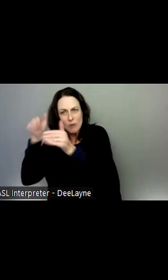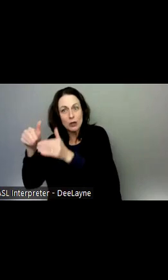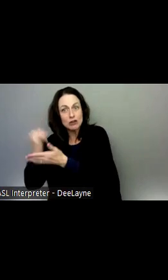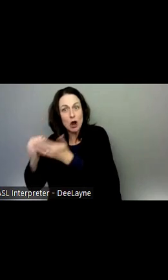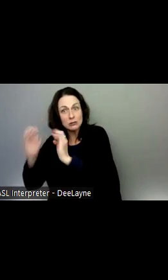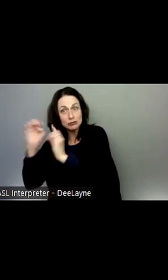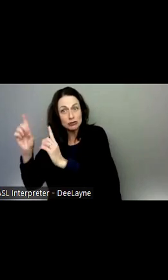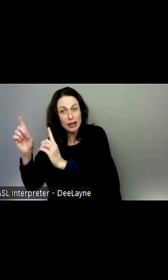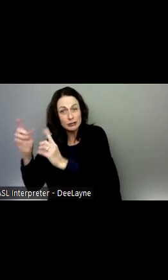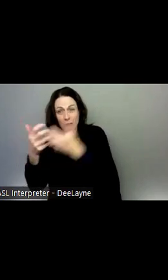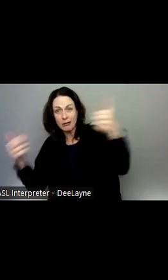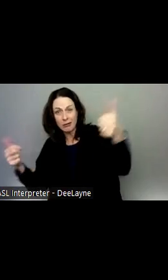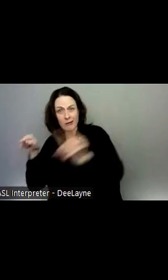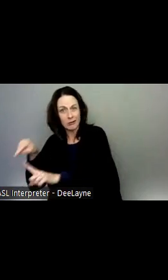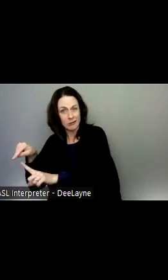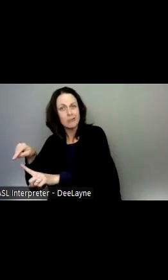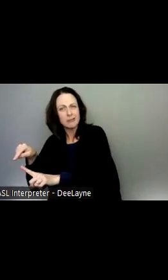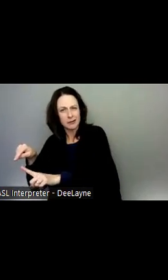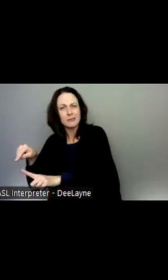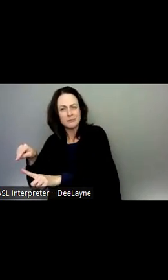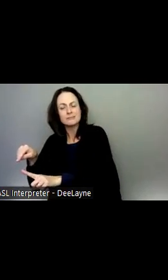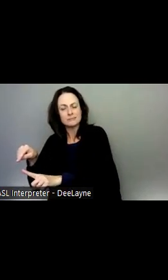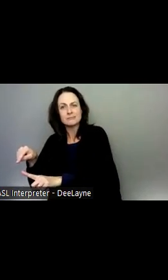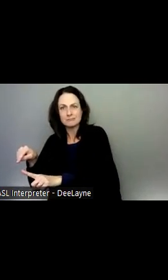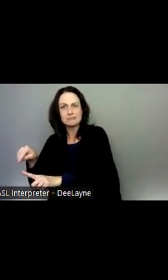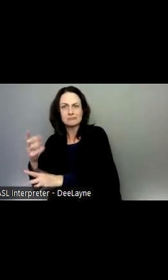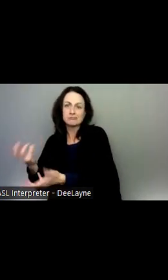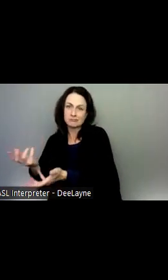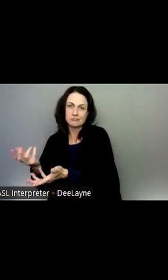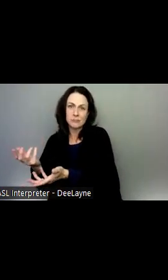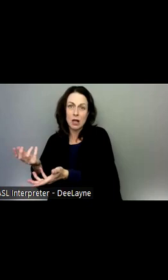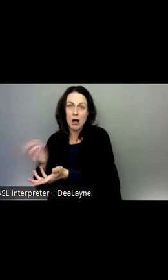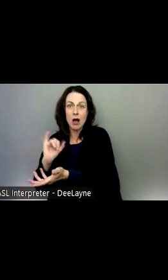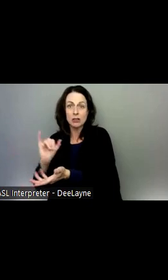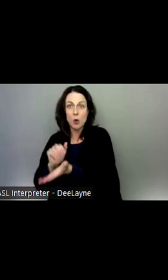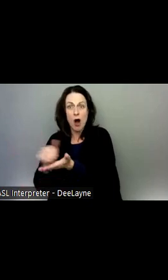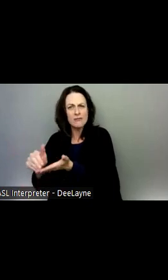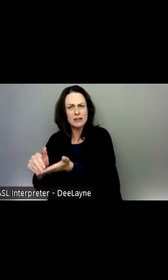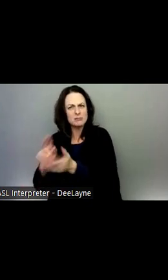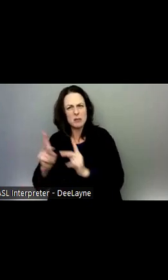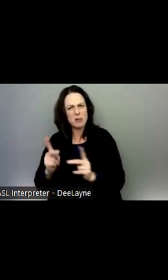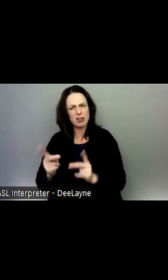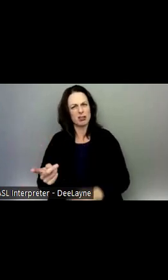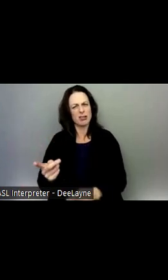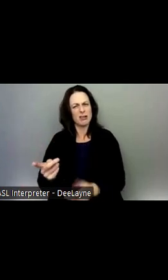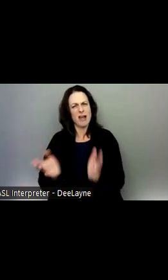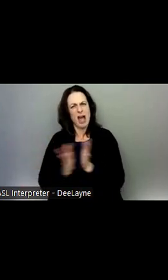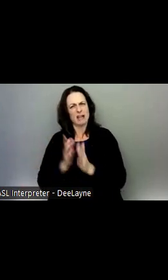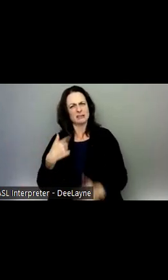and in all of those pieces. And we often get asked about more content